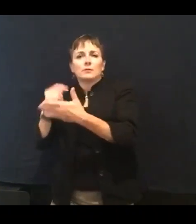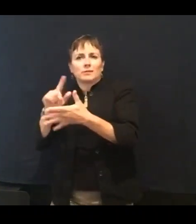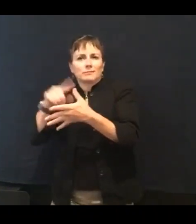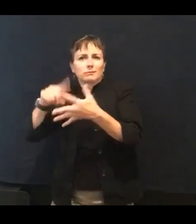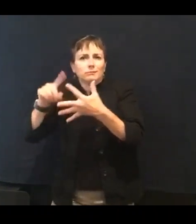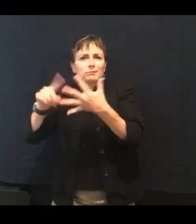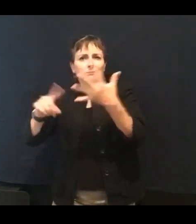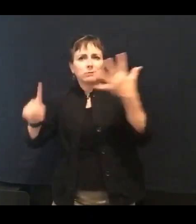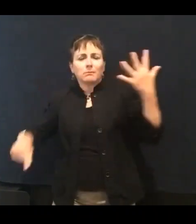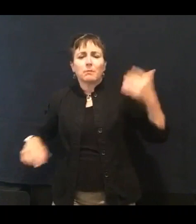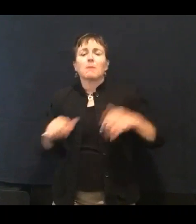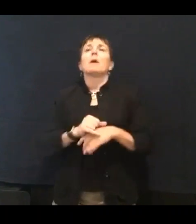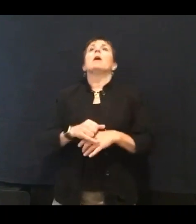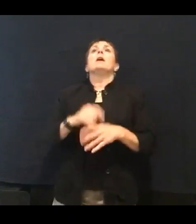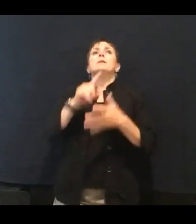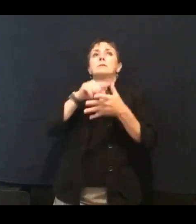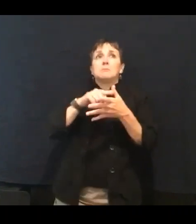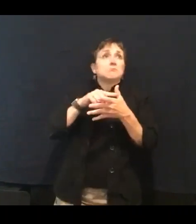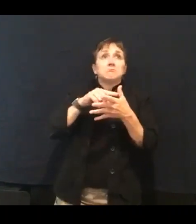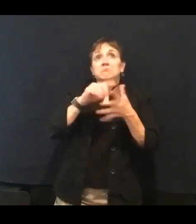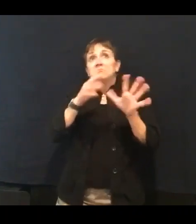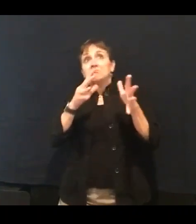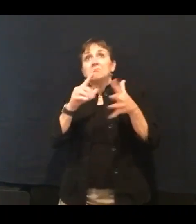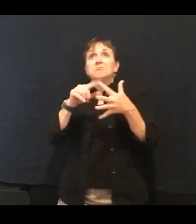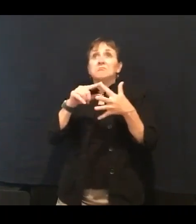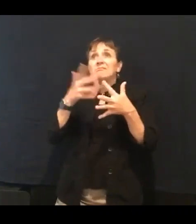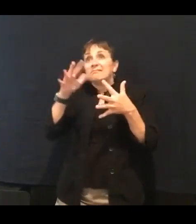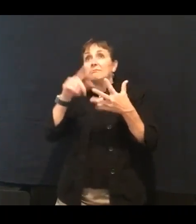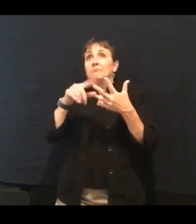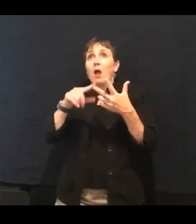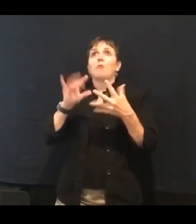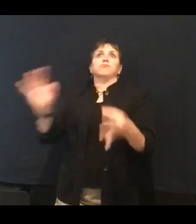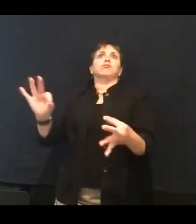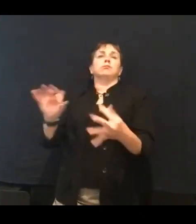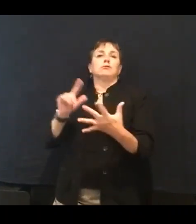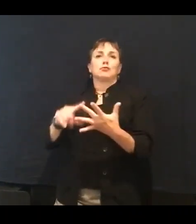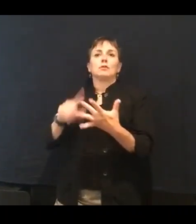until one became more obviously viable than the others. In short, as we